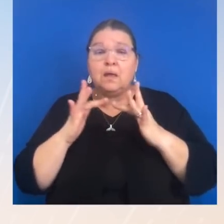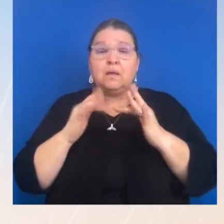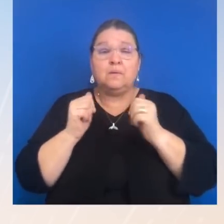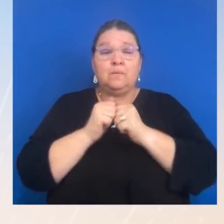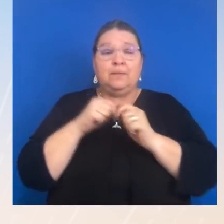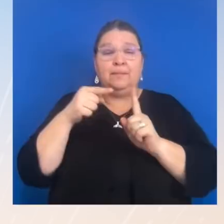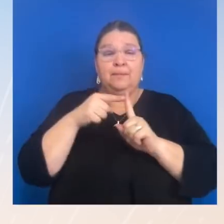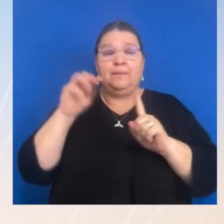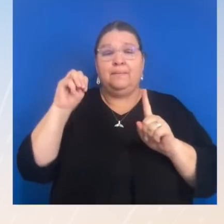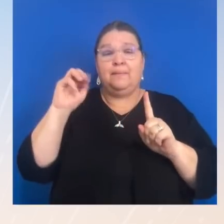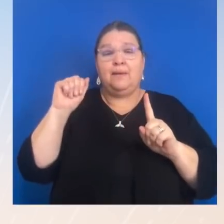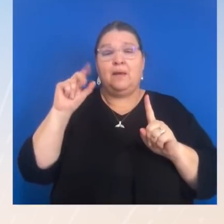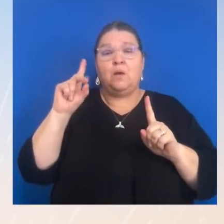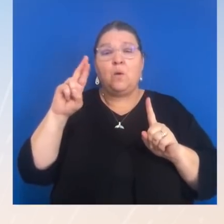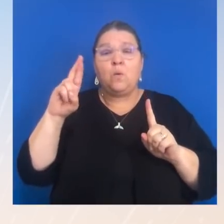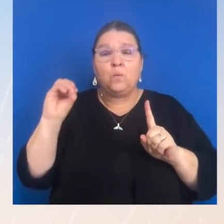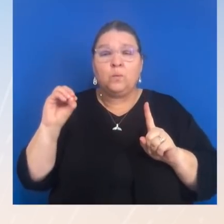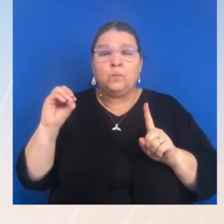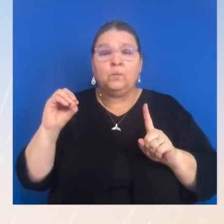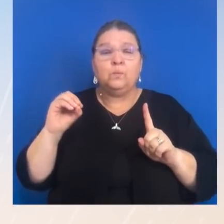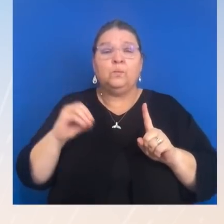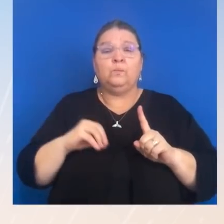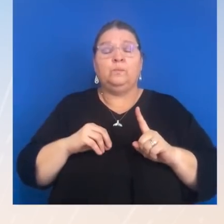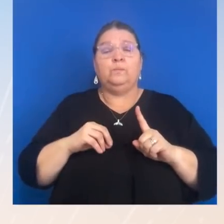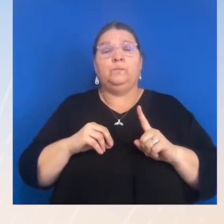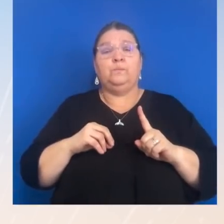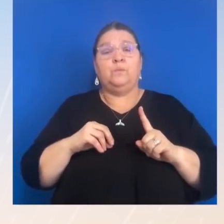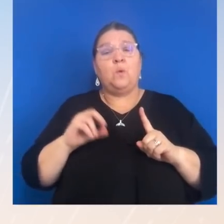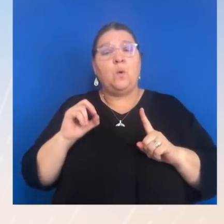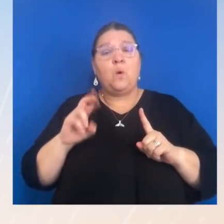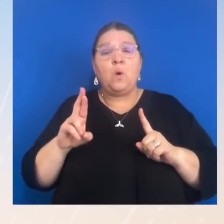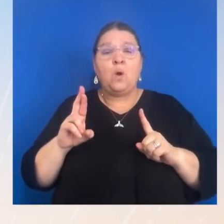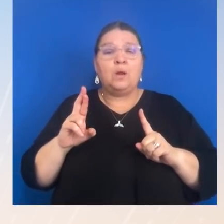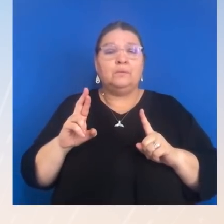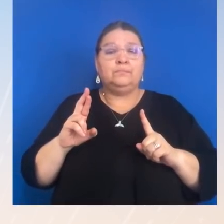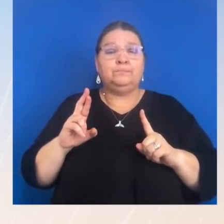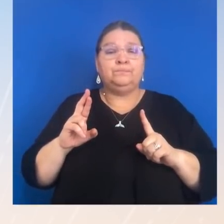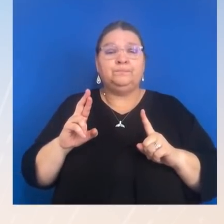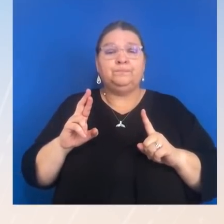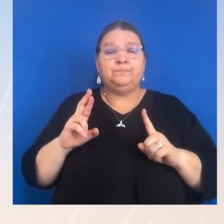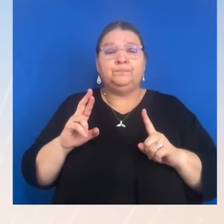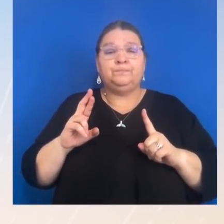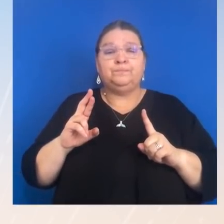has been one of the most vocal critics in the region against Nicolás Maduro?